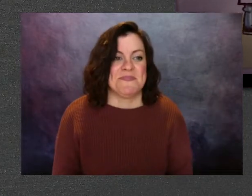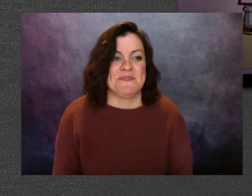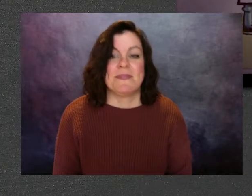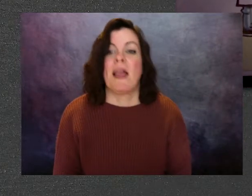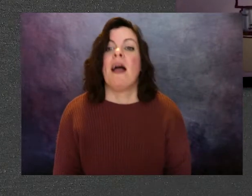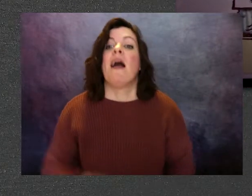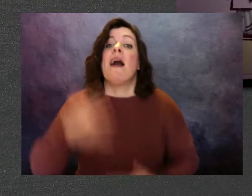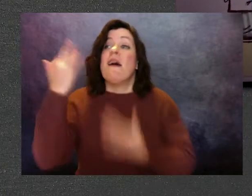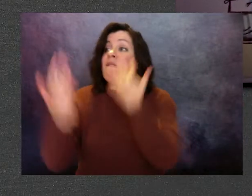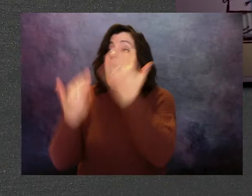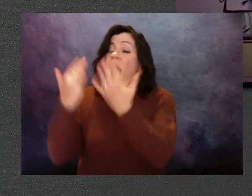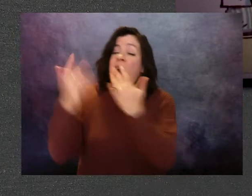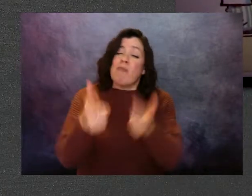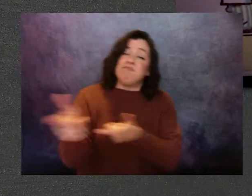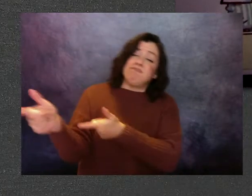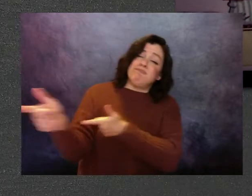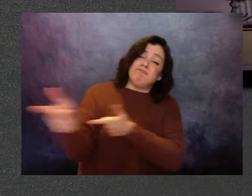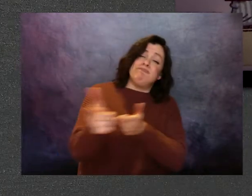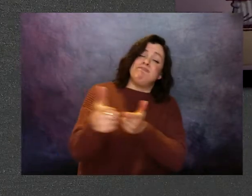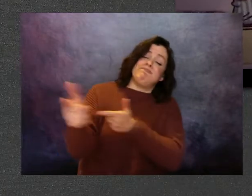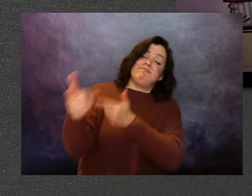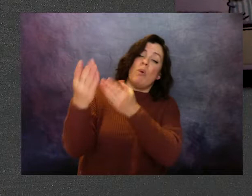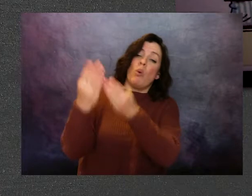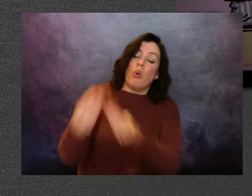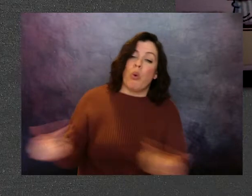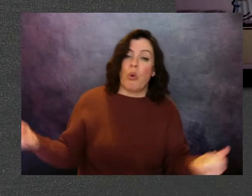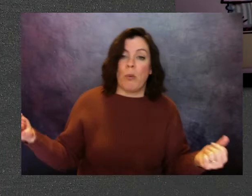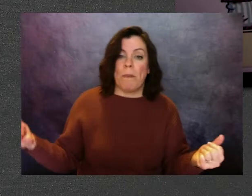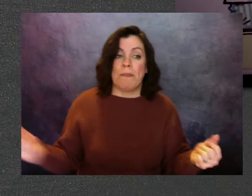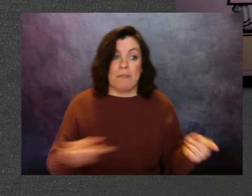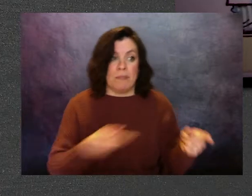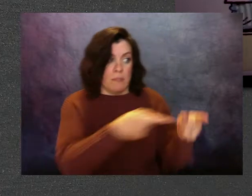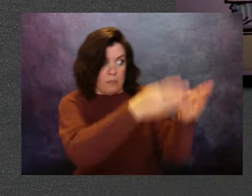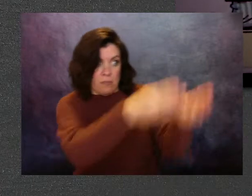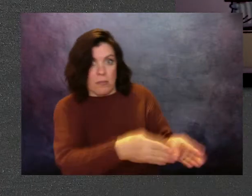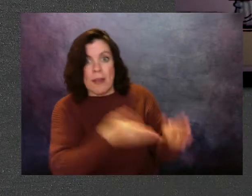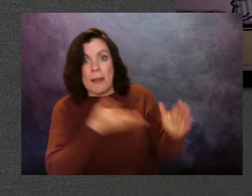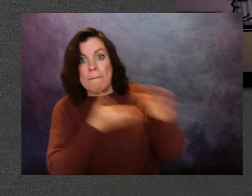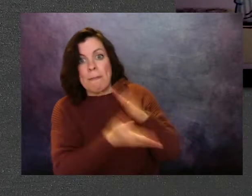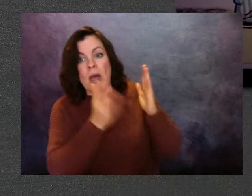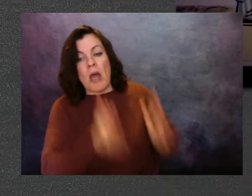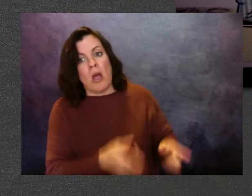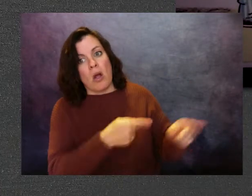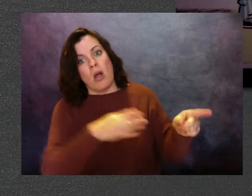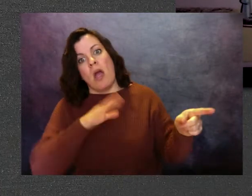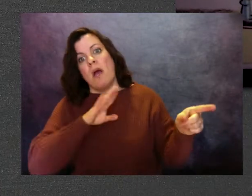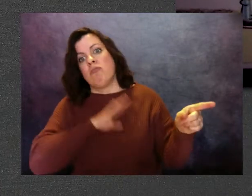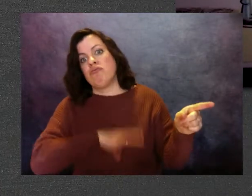The fire is out. The baker is very happy. Oh good.